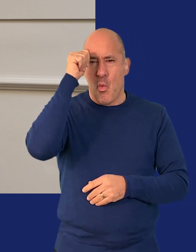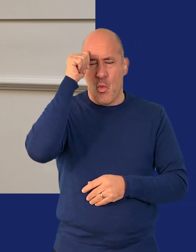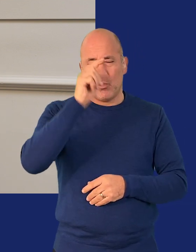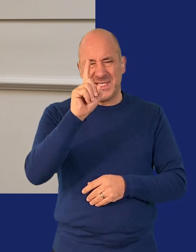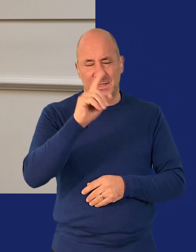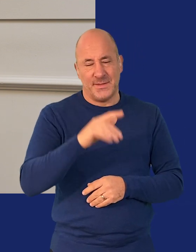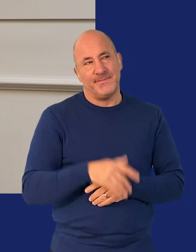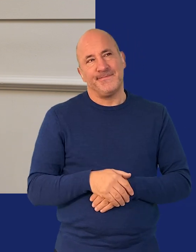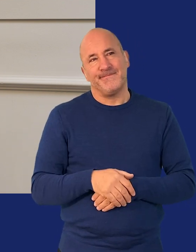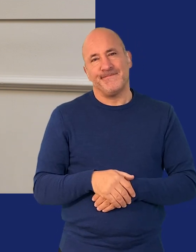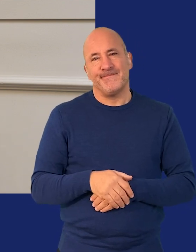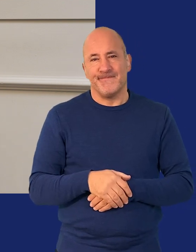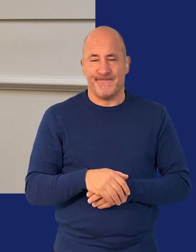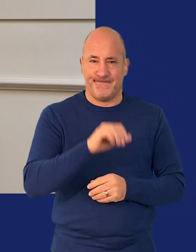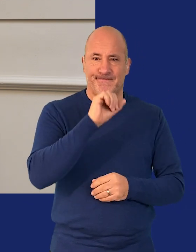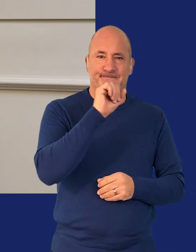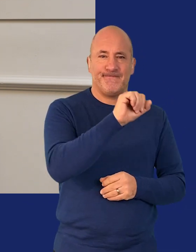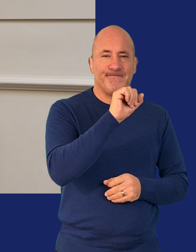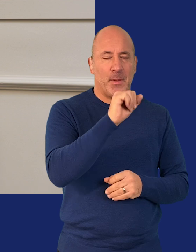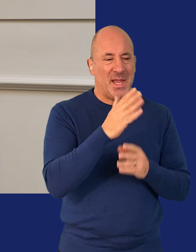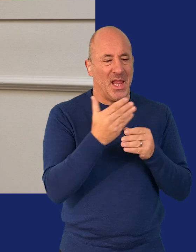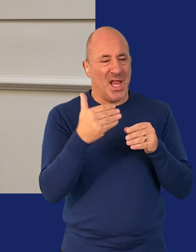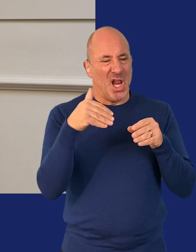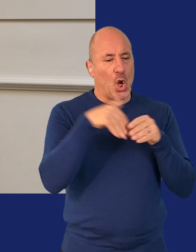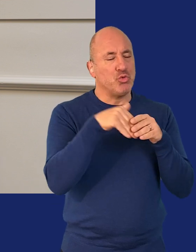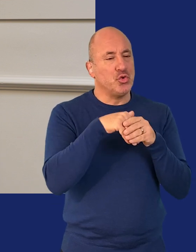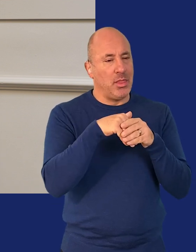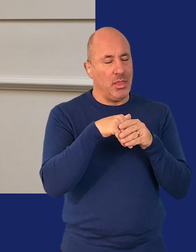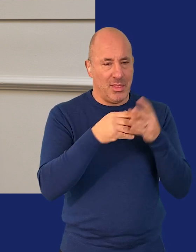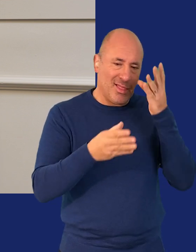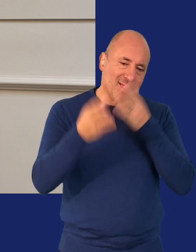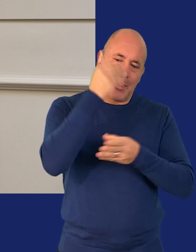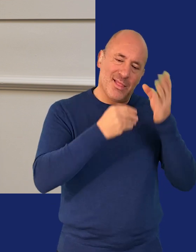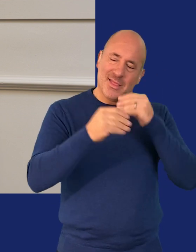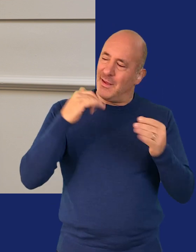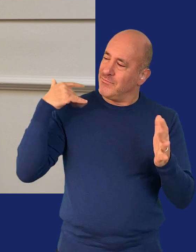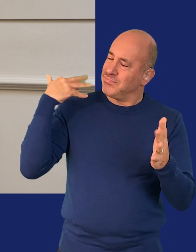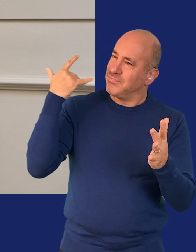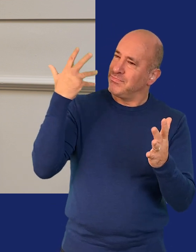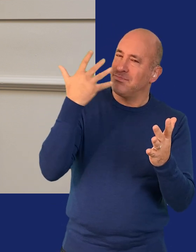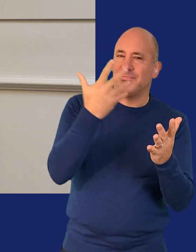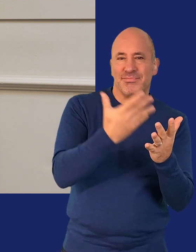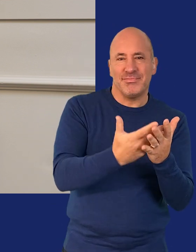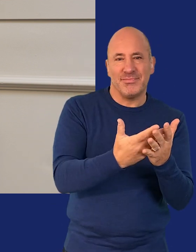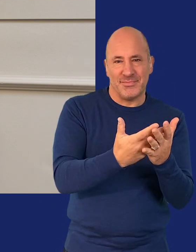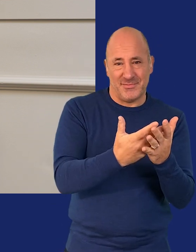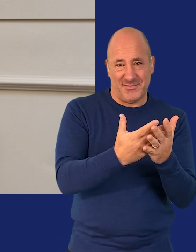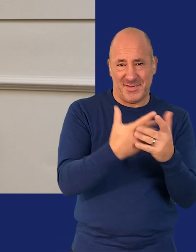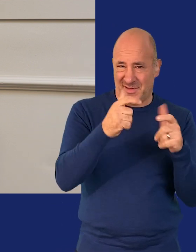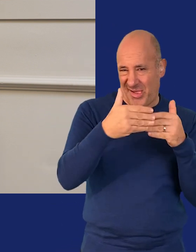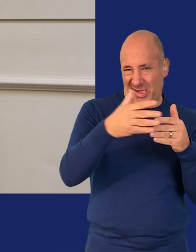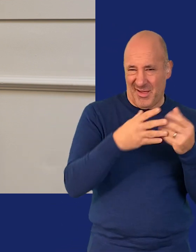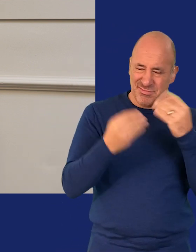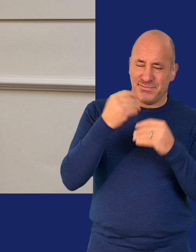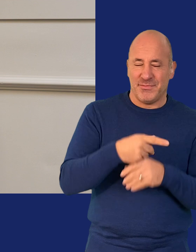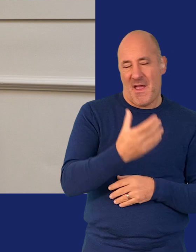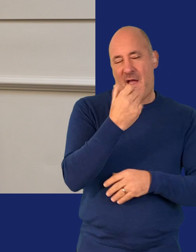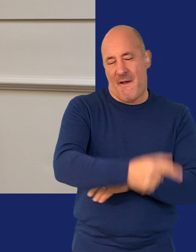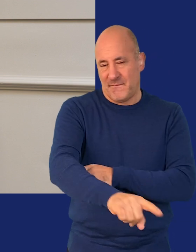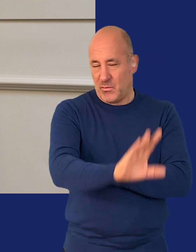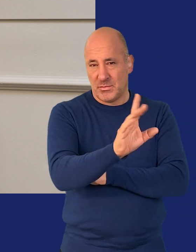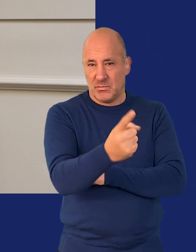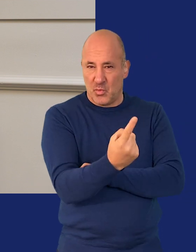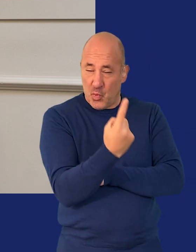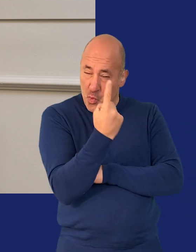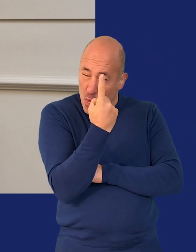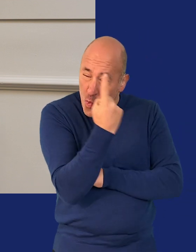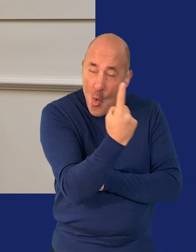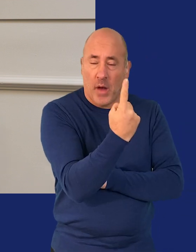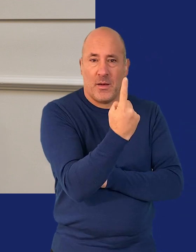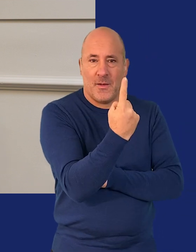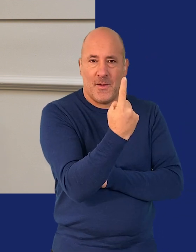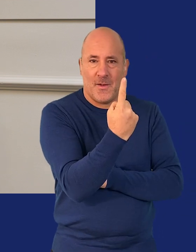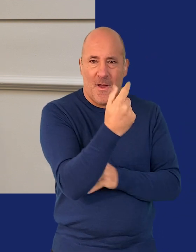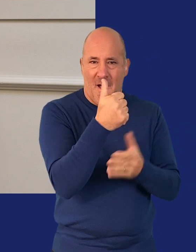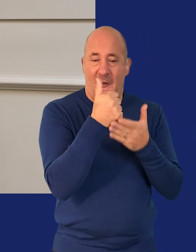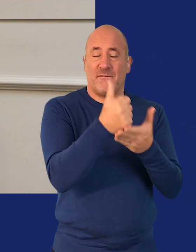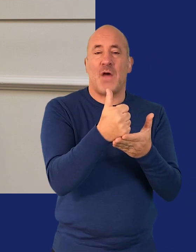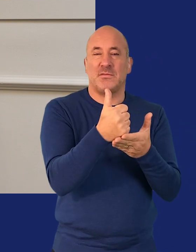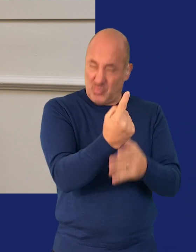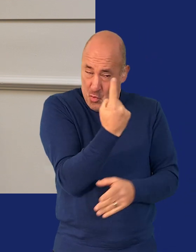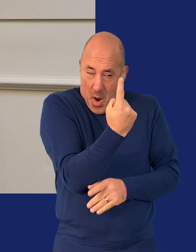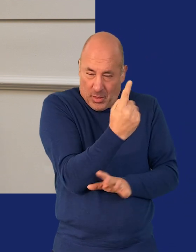was, uh, what's the one piece of advice that you would like to, uh, um, to tell